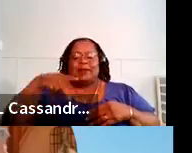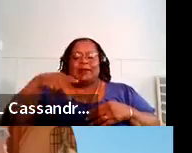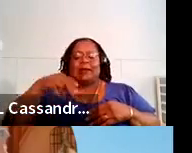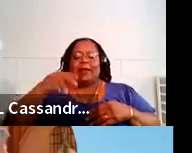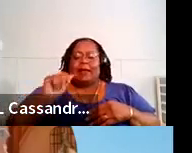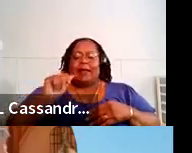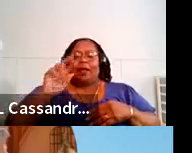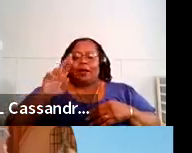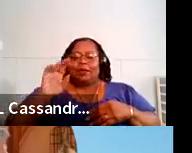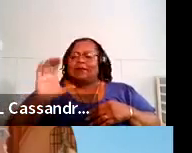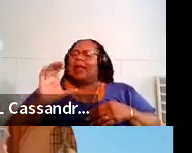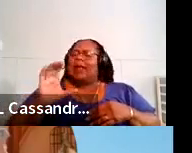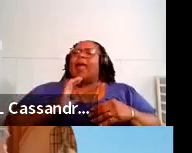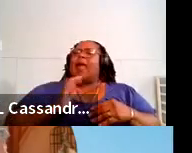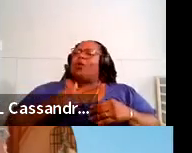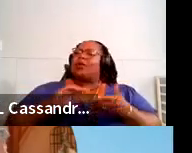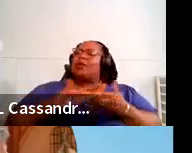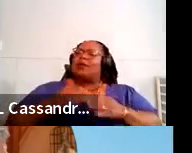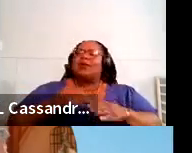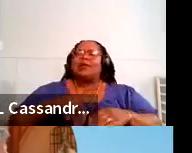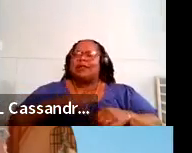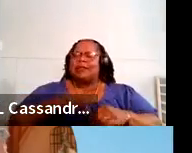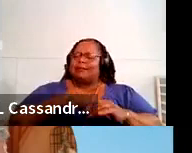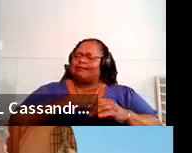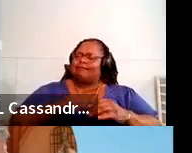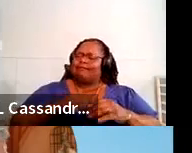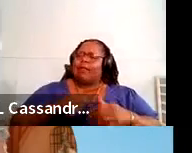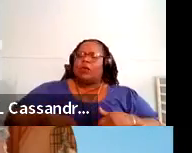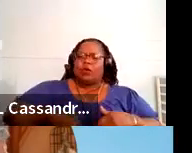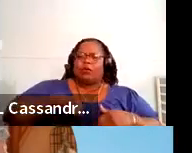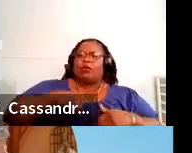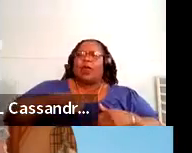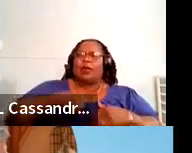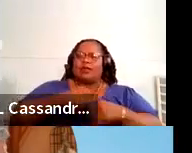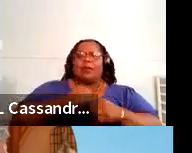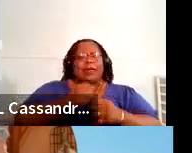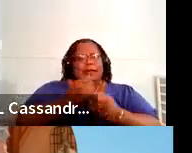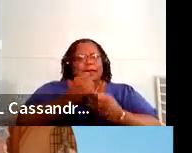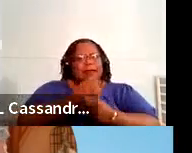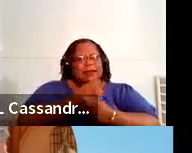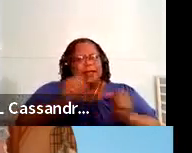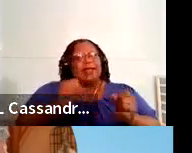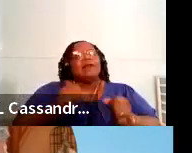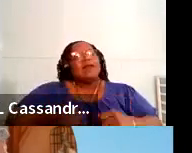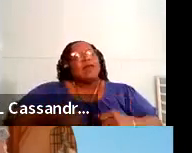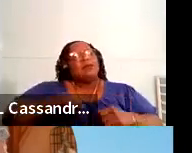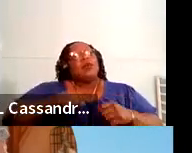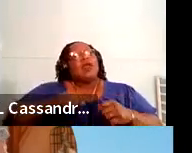words? » CHAD: Thank you Laura, welcome to what we call the Pennsylvania human relations